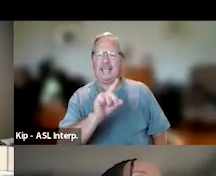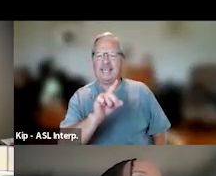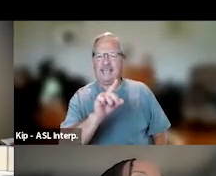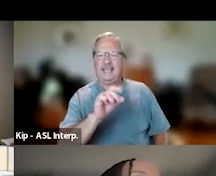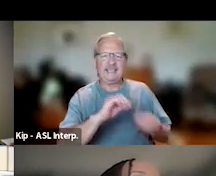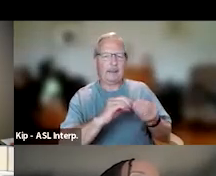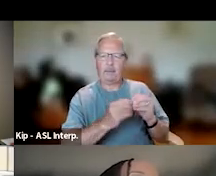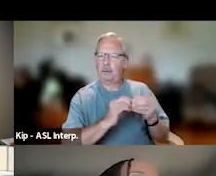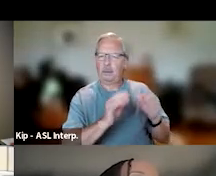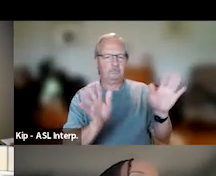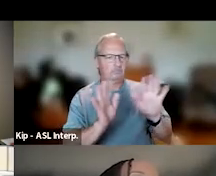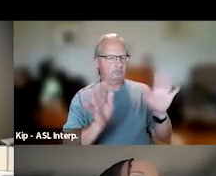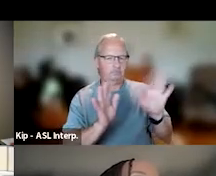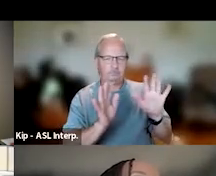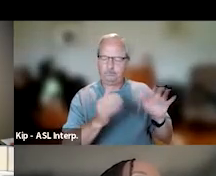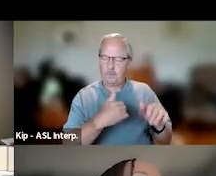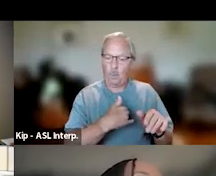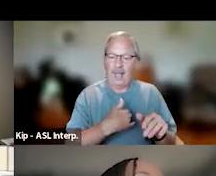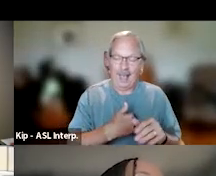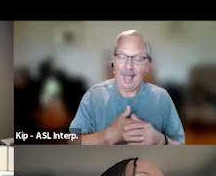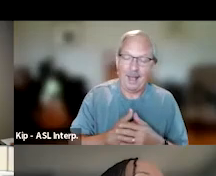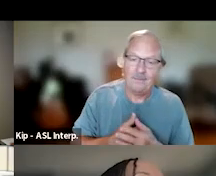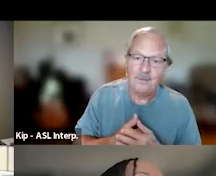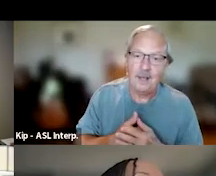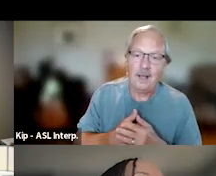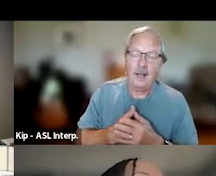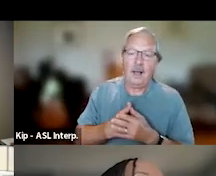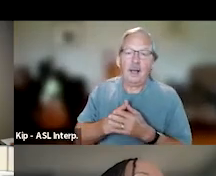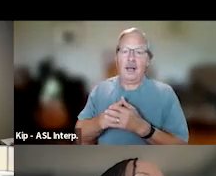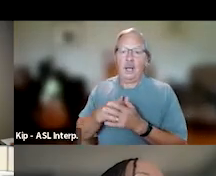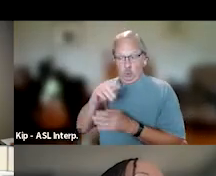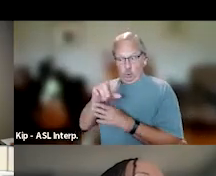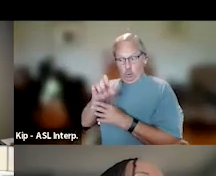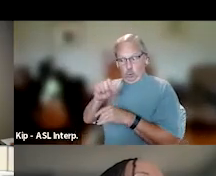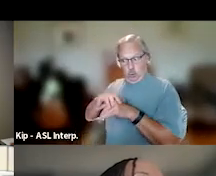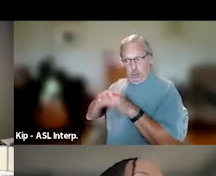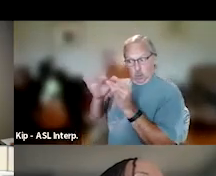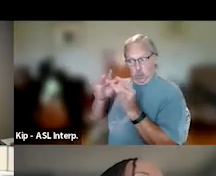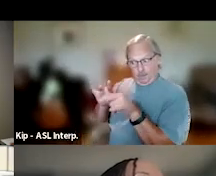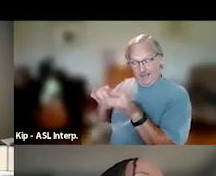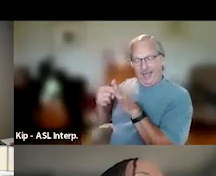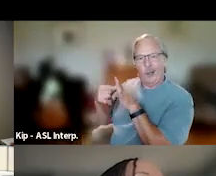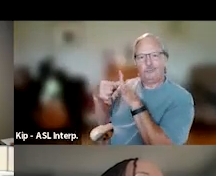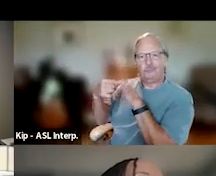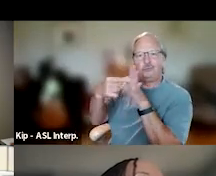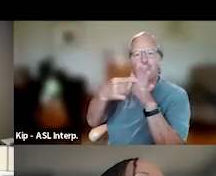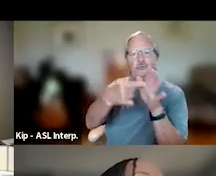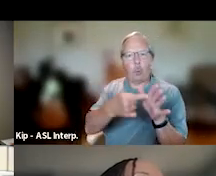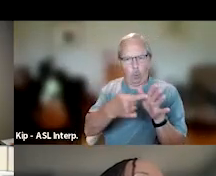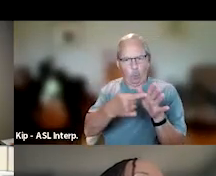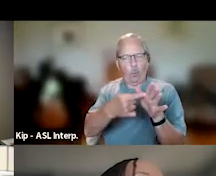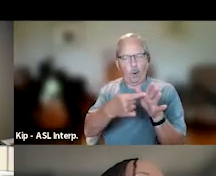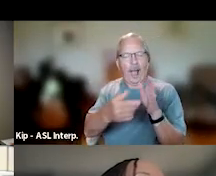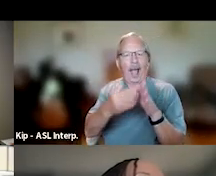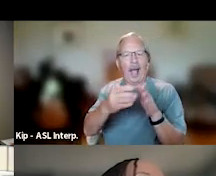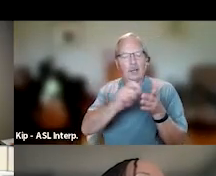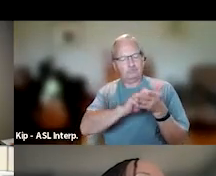We have tools on our website that show you how to fill out that application